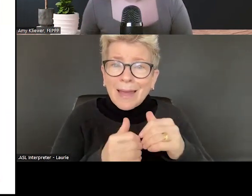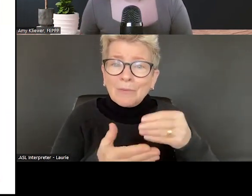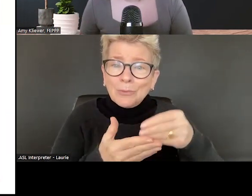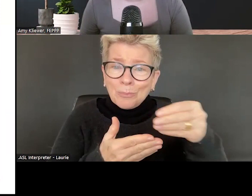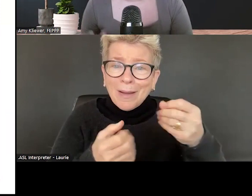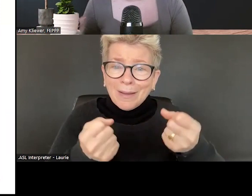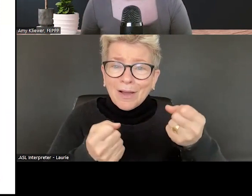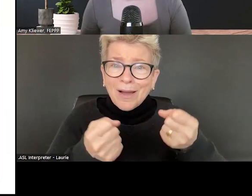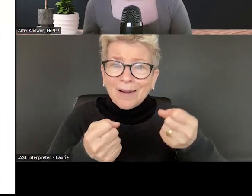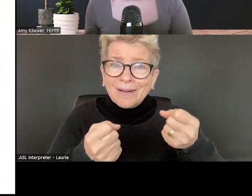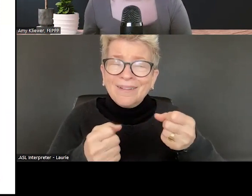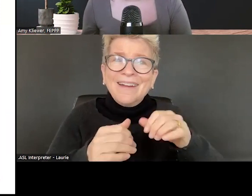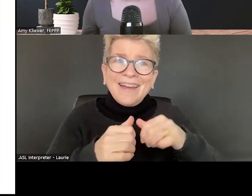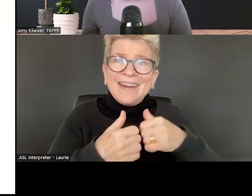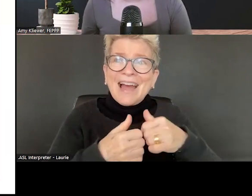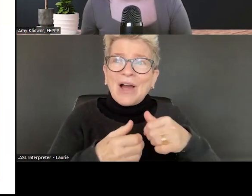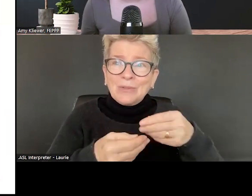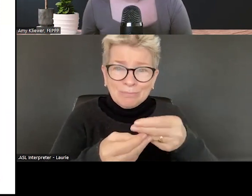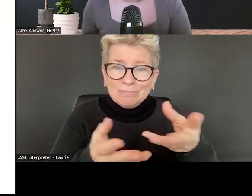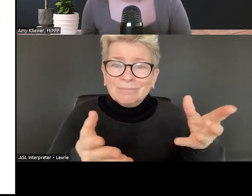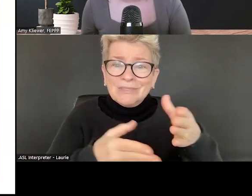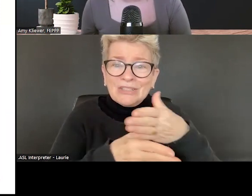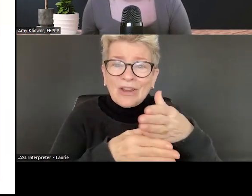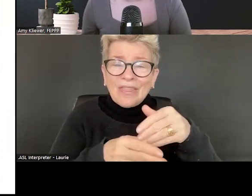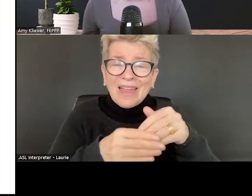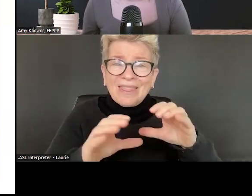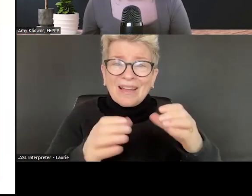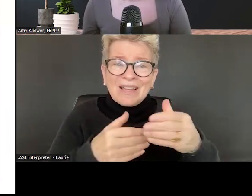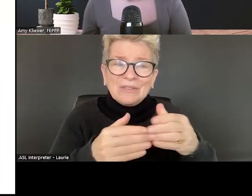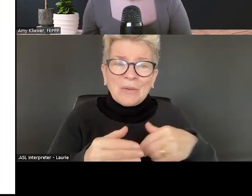within the classroom. So we invite you to check out that web page to see what we're about as well.